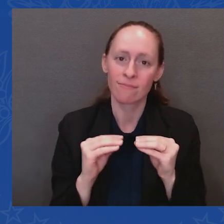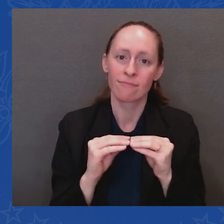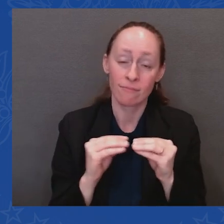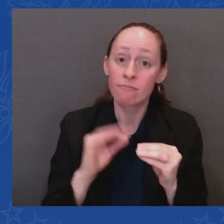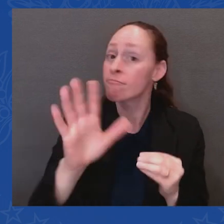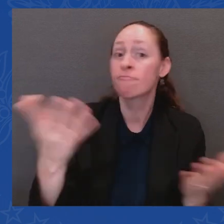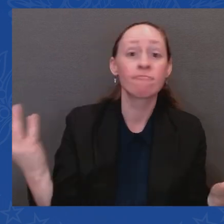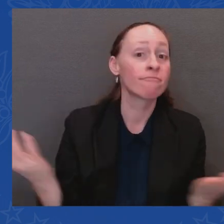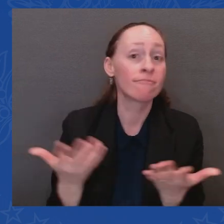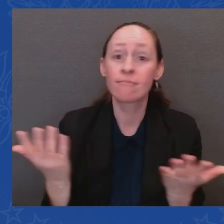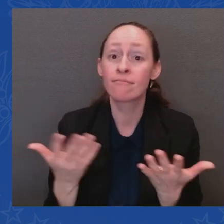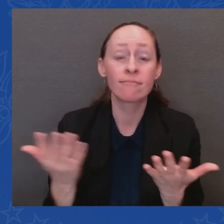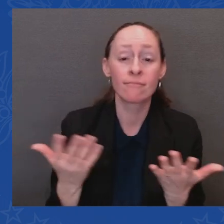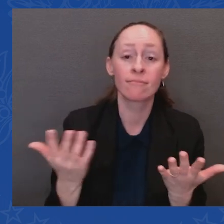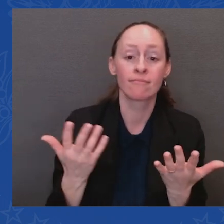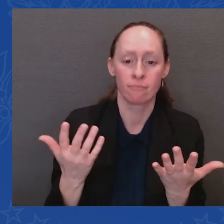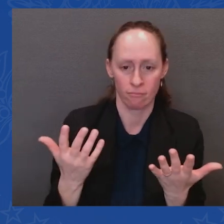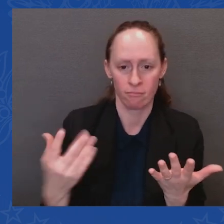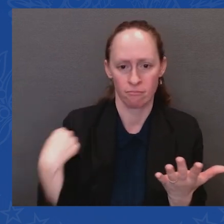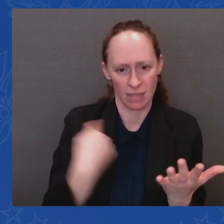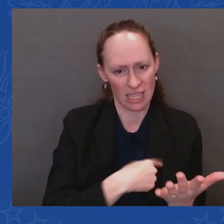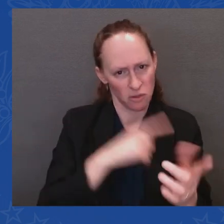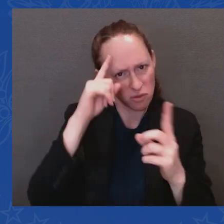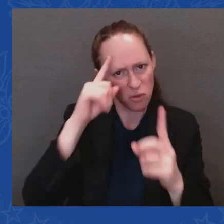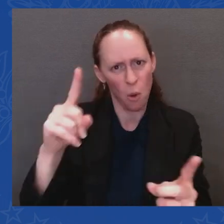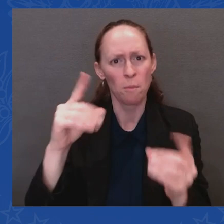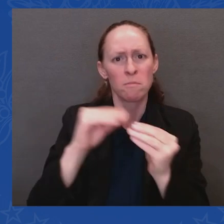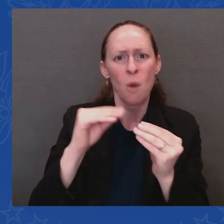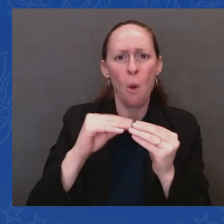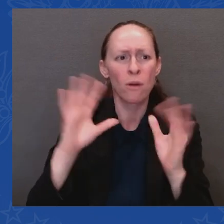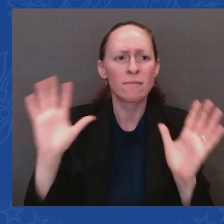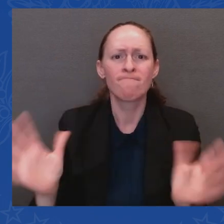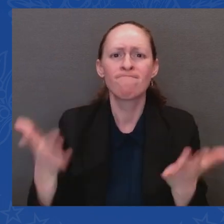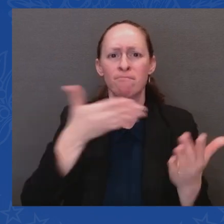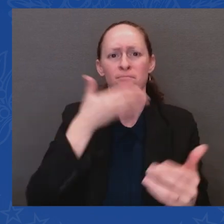processed more claims than ever before in VA history.